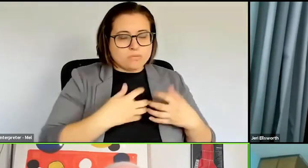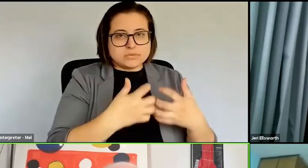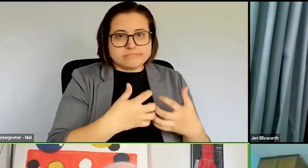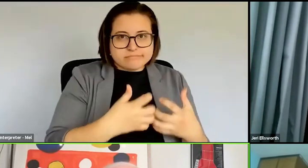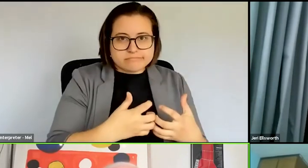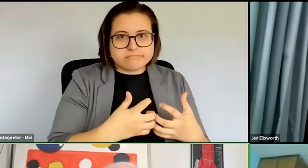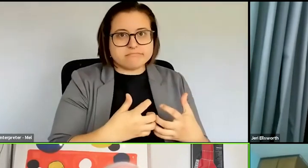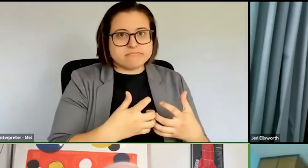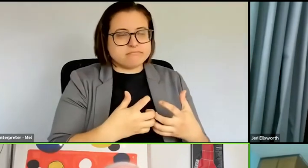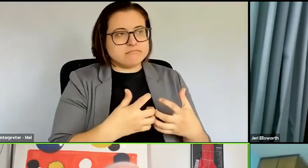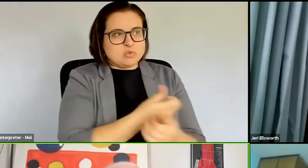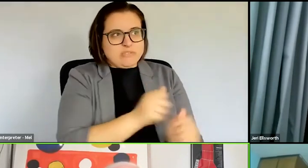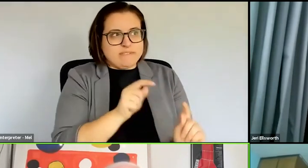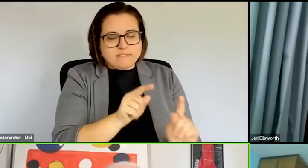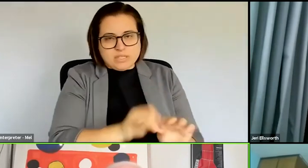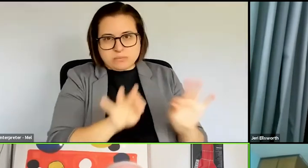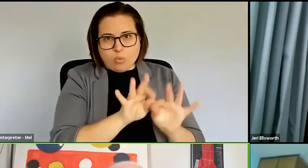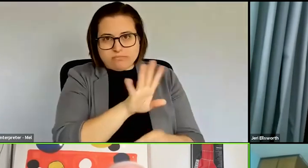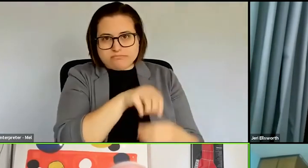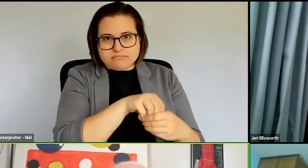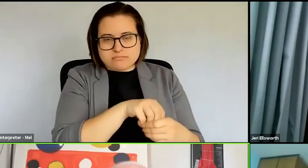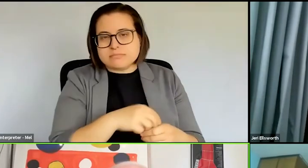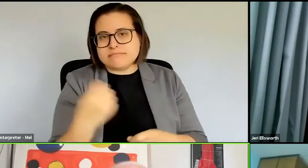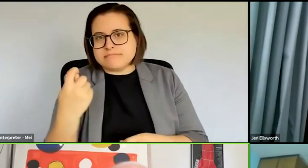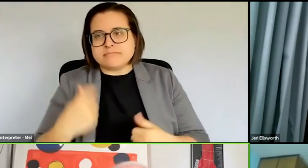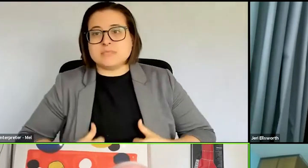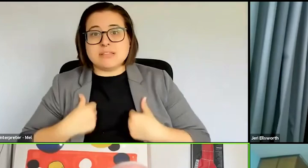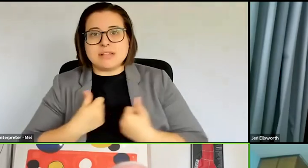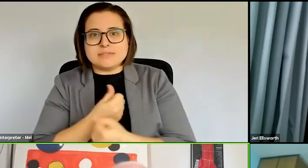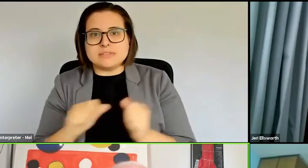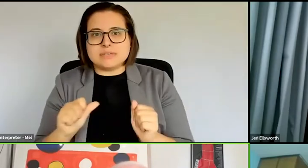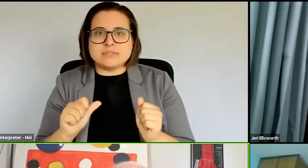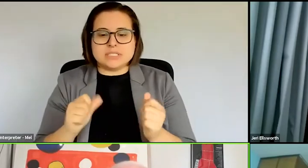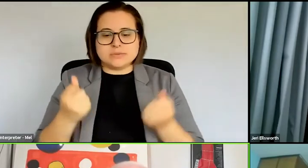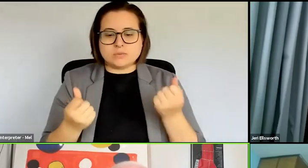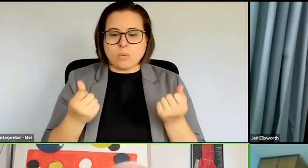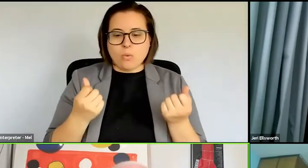by the way, life safety is the person who crosses the street in the city you're in staring at their